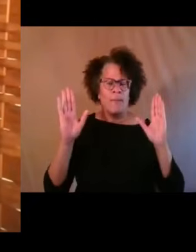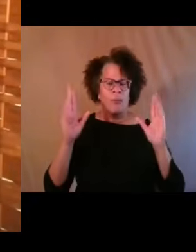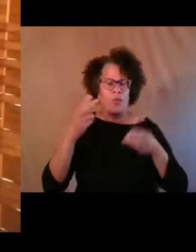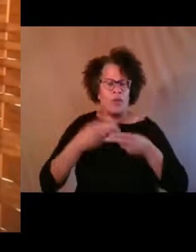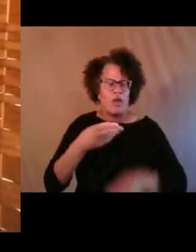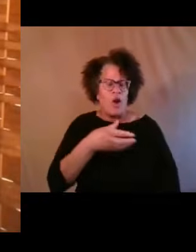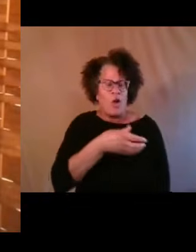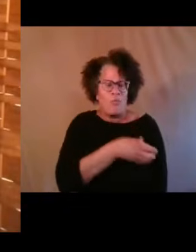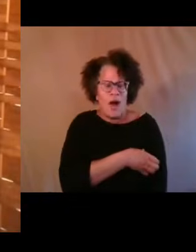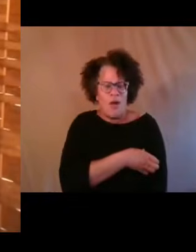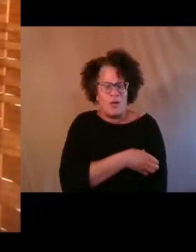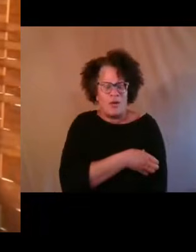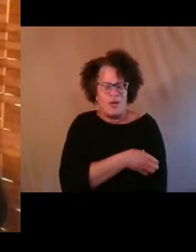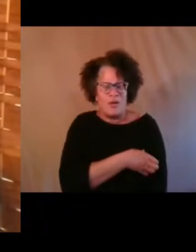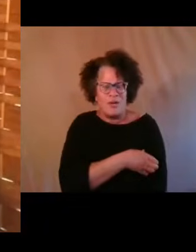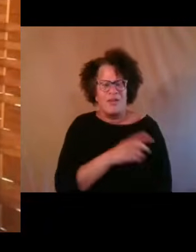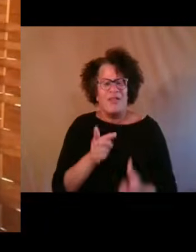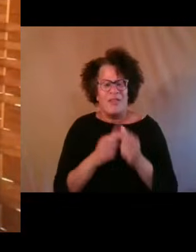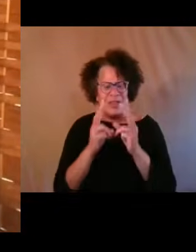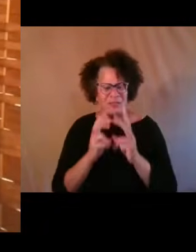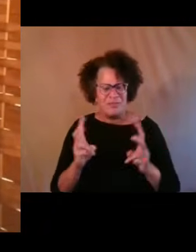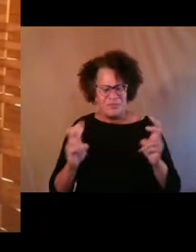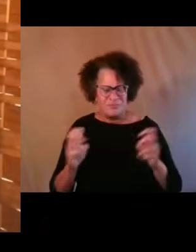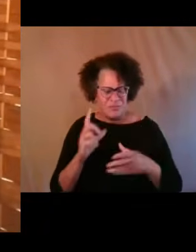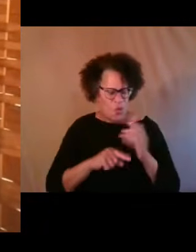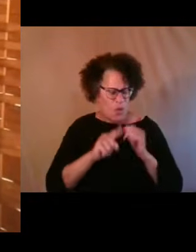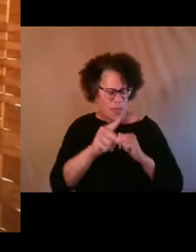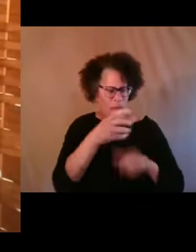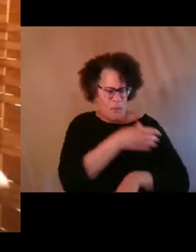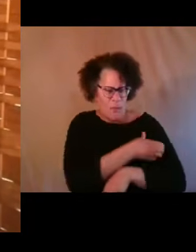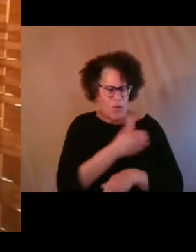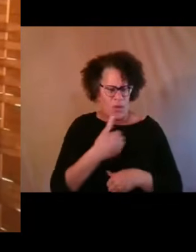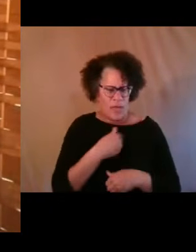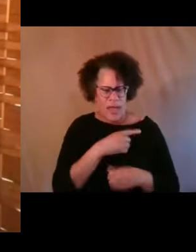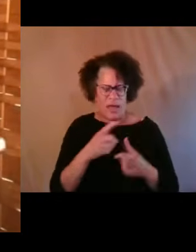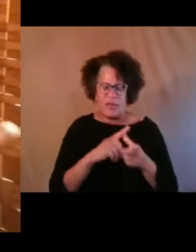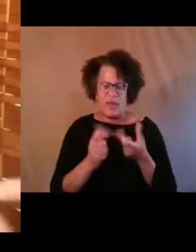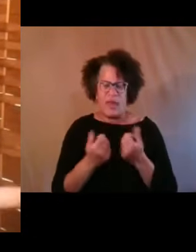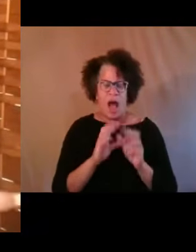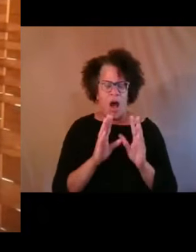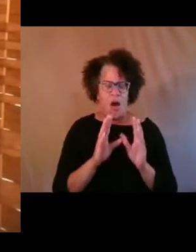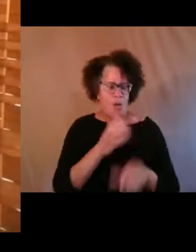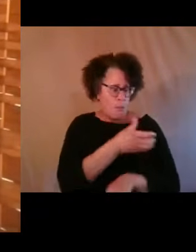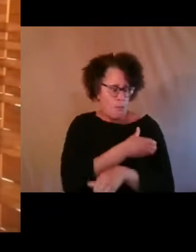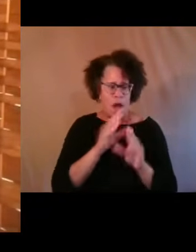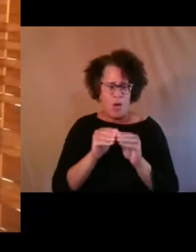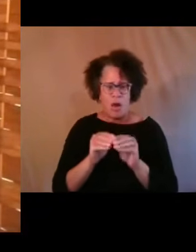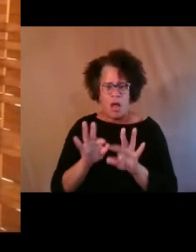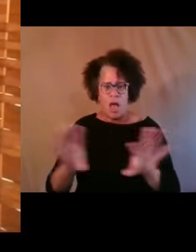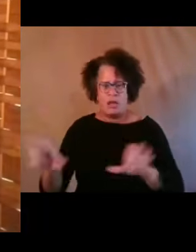and really to look at the infrastructures that they hold and how can they redistribute it in an equitable way.